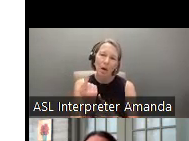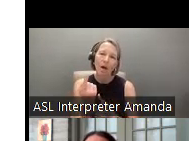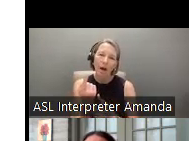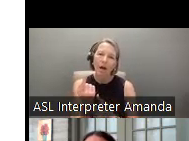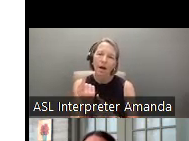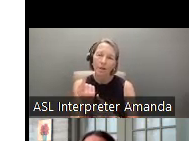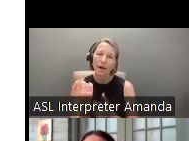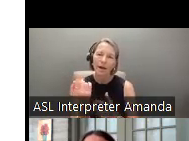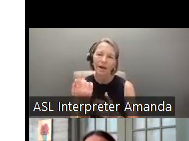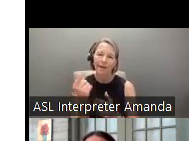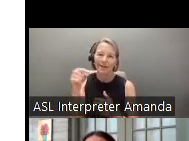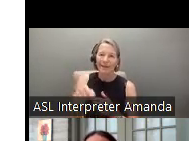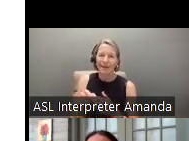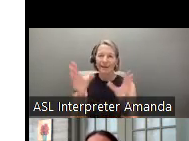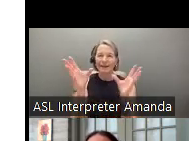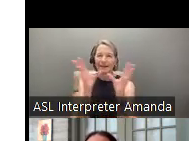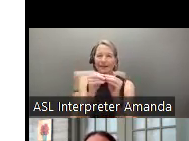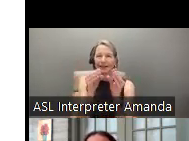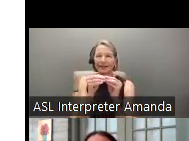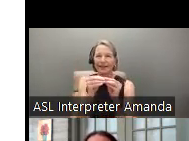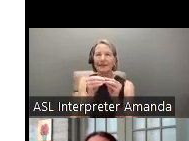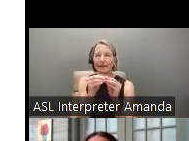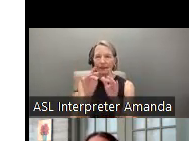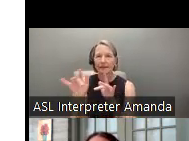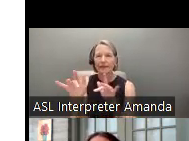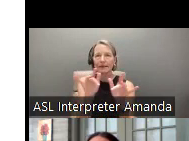um to this session that has been recorded and will be put on YouTube